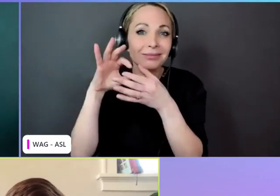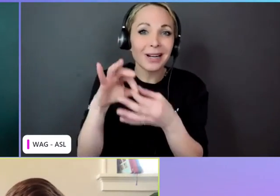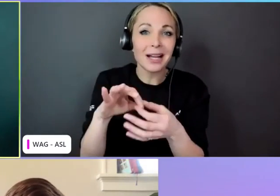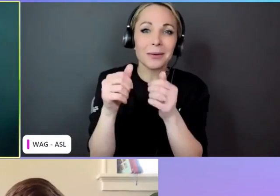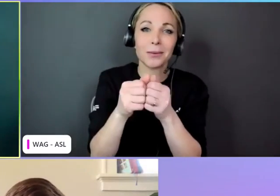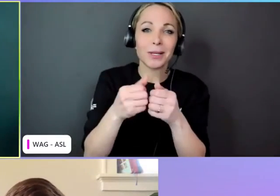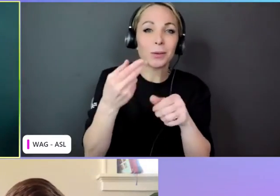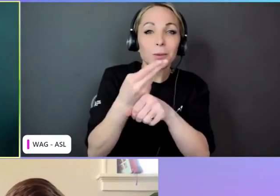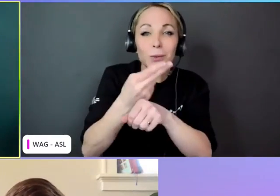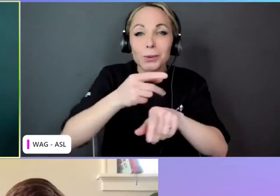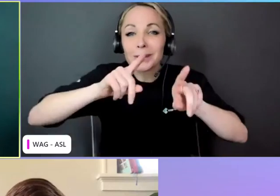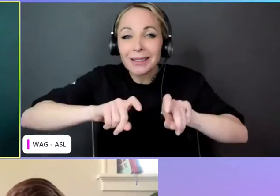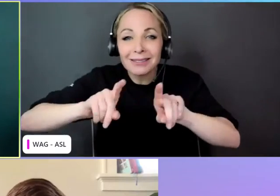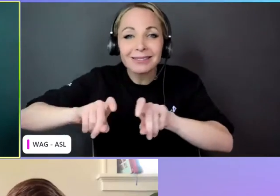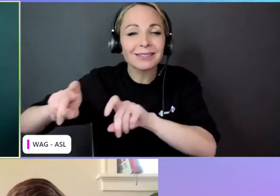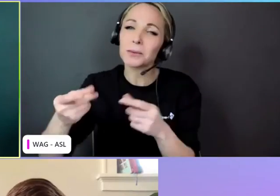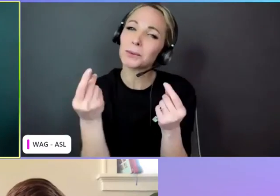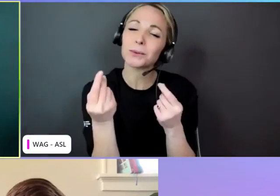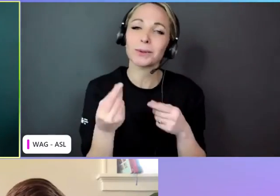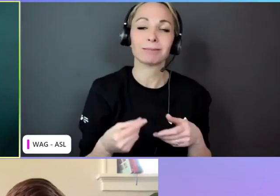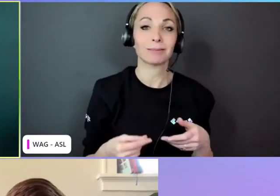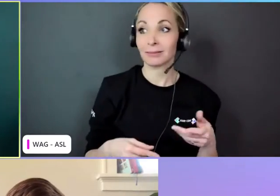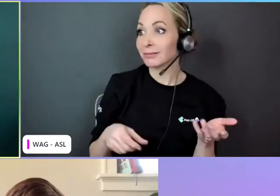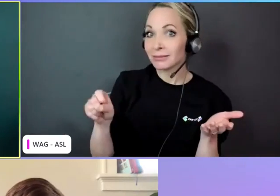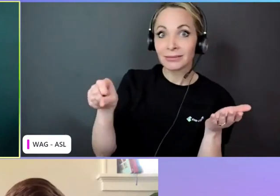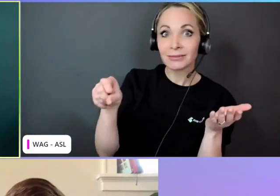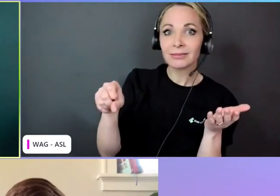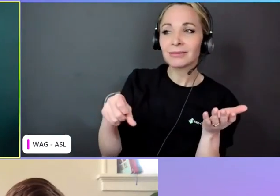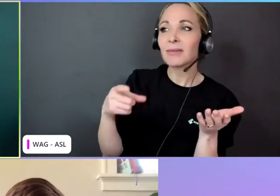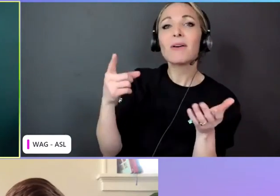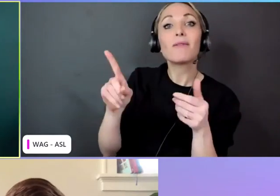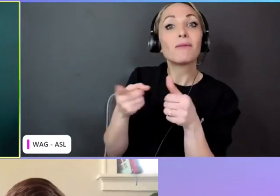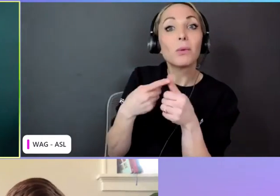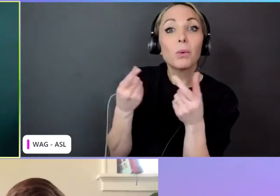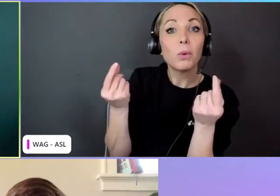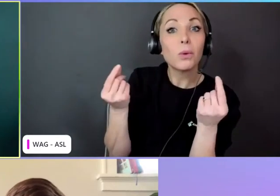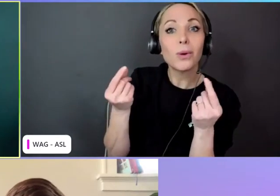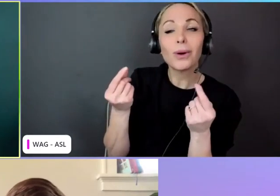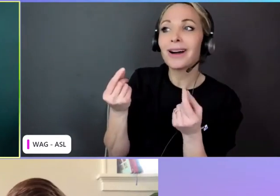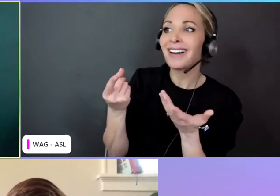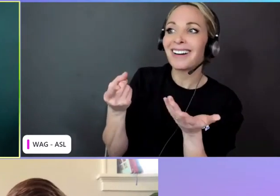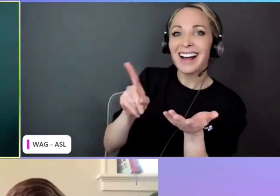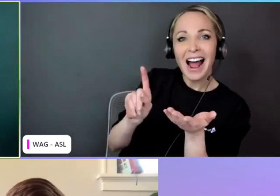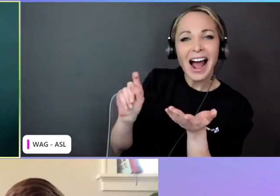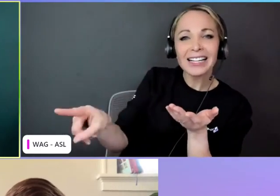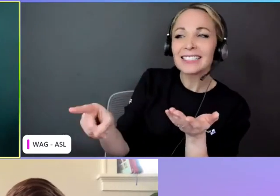course, but besides hiring older people and usability testing is there other things that we should keep in mind?